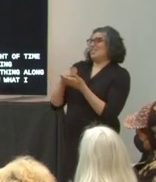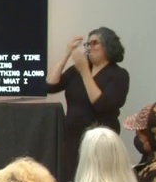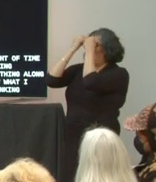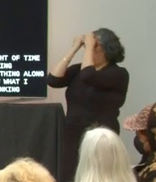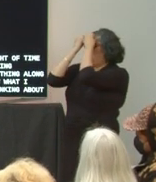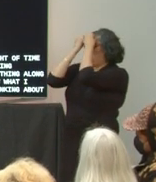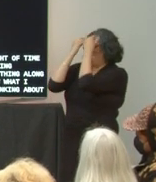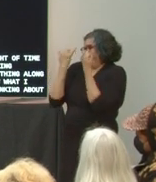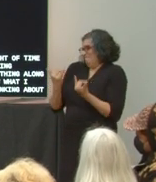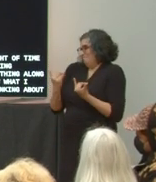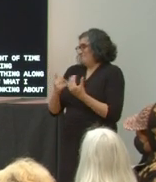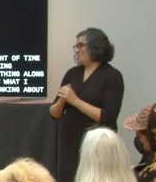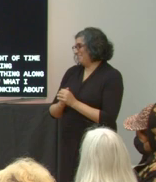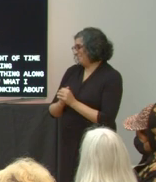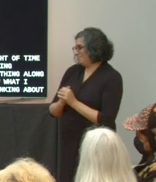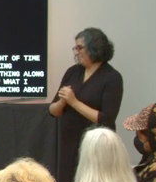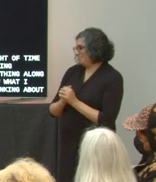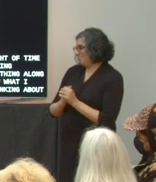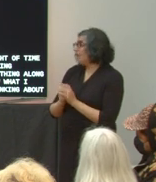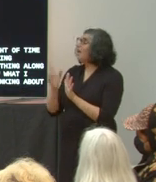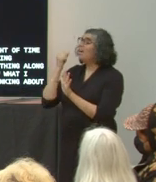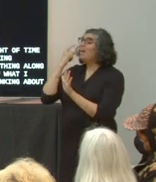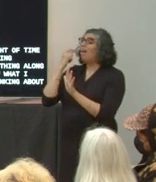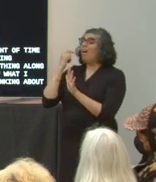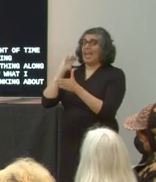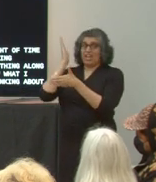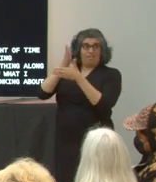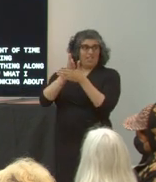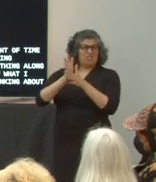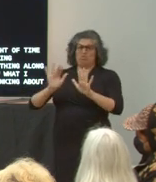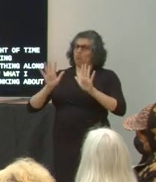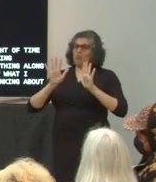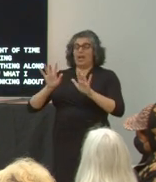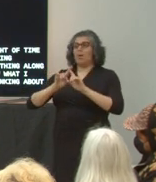about it. And the intervention is great. But intervention.